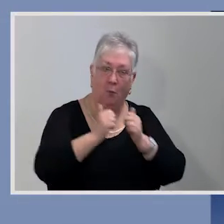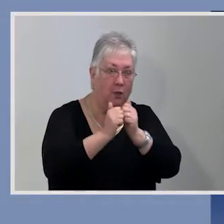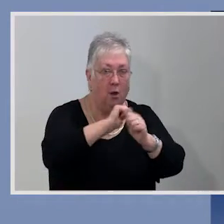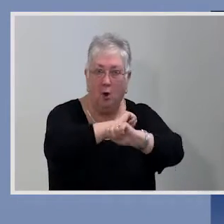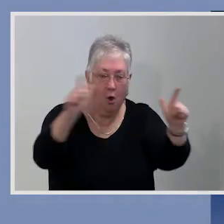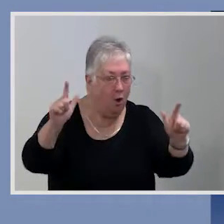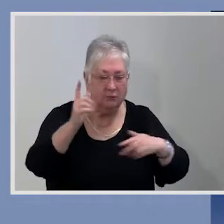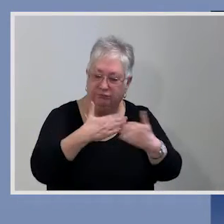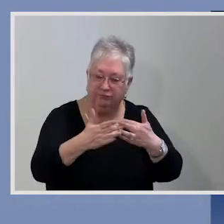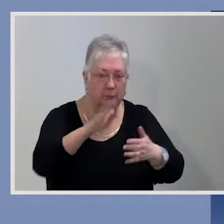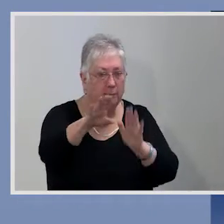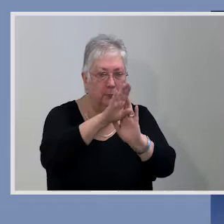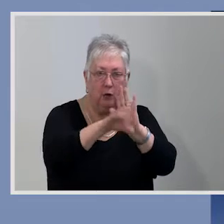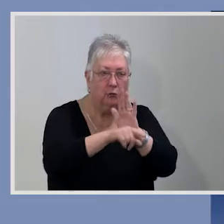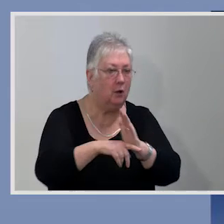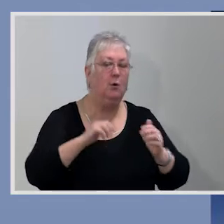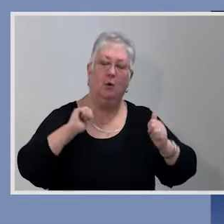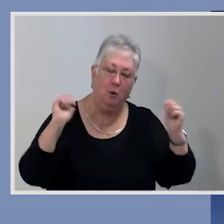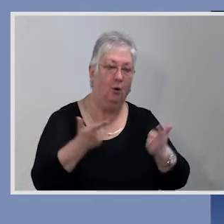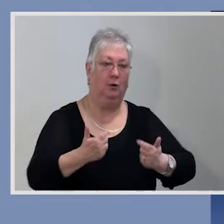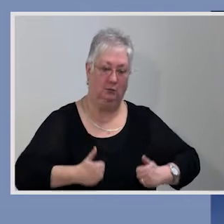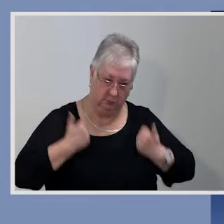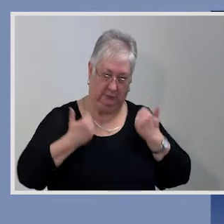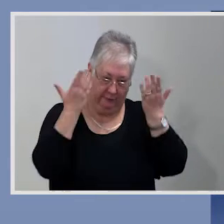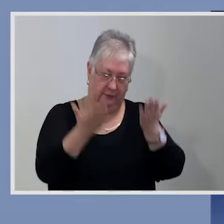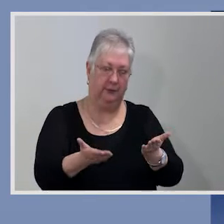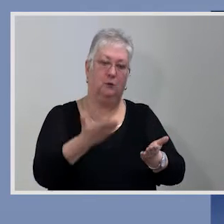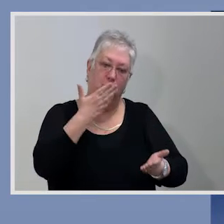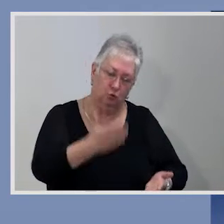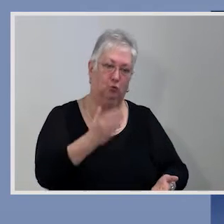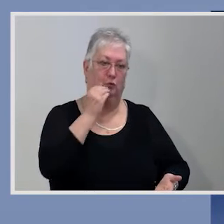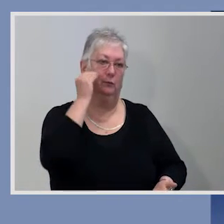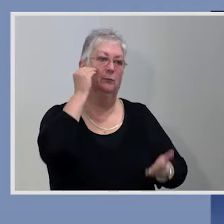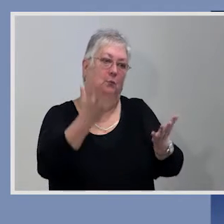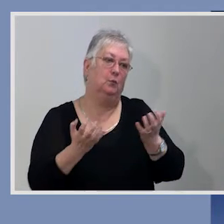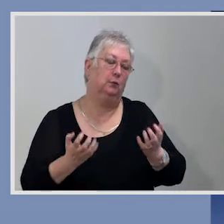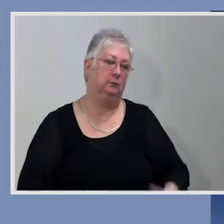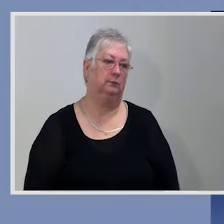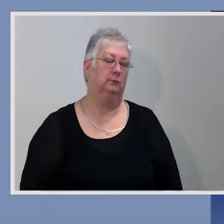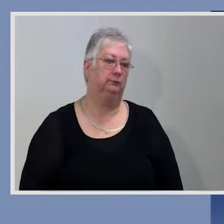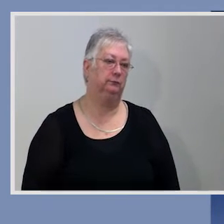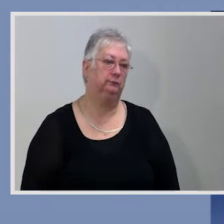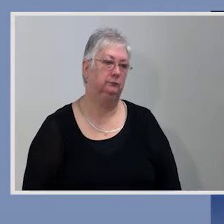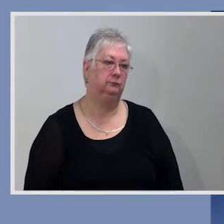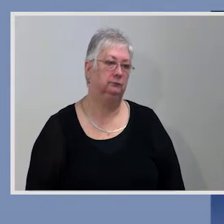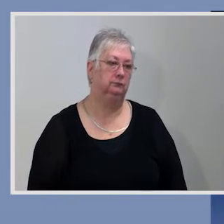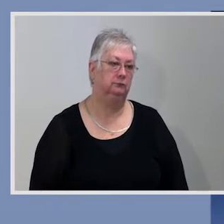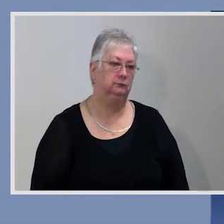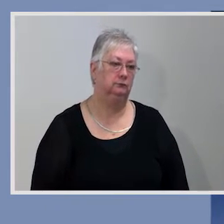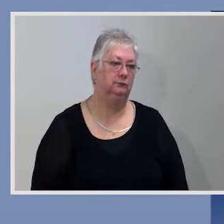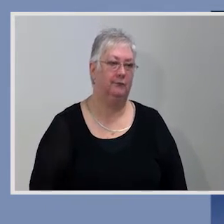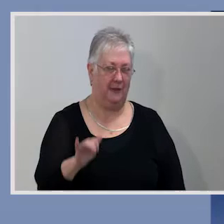USE FROM THE HOUSING PRODUCTION TRUST FUND SHOWS UP. $100 MILLION EACH AND EVERY YEAR THAT THE MAYOR HAS INVESTED FOR